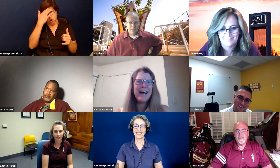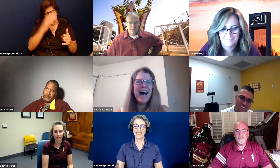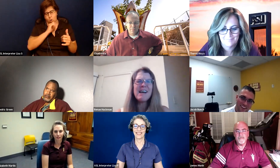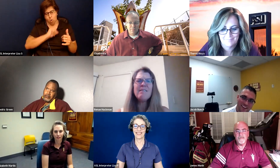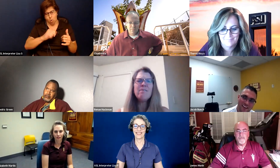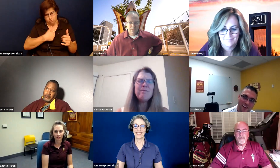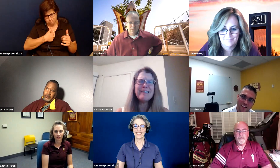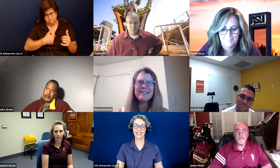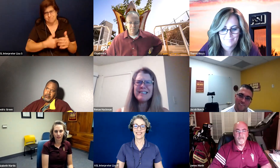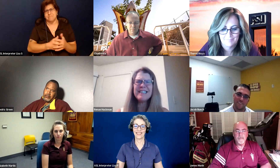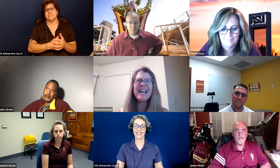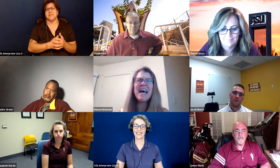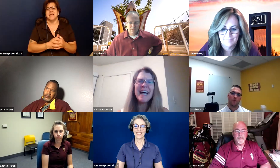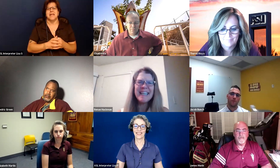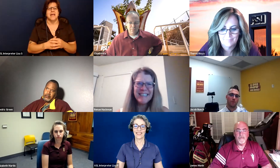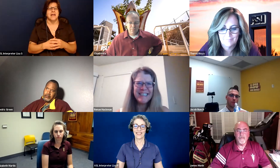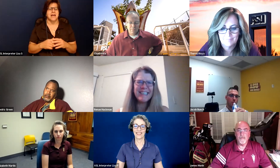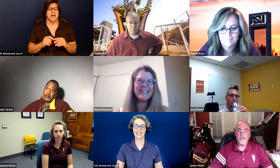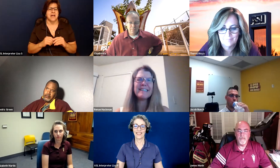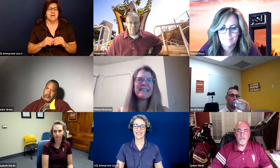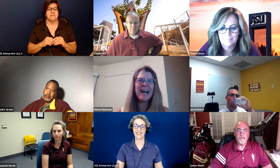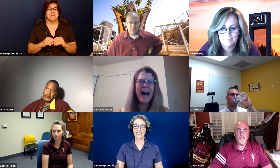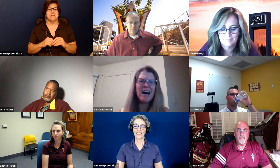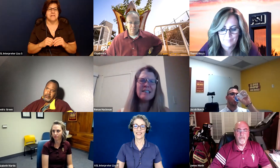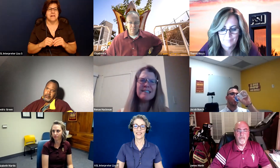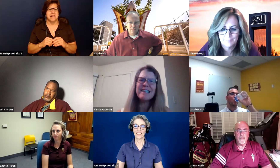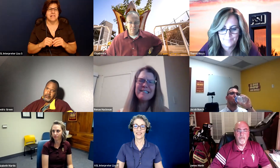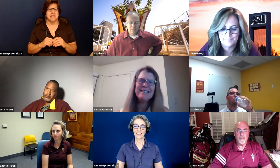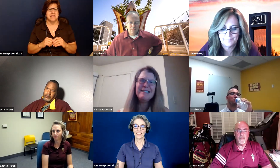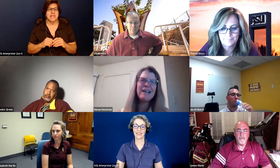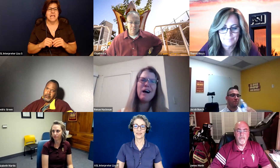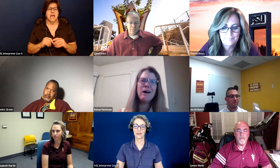When I first entered collage I had the .